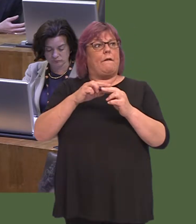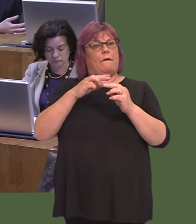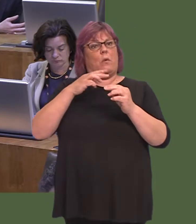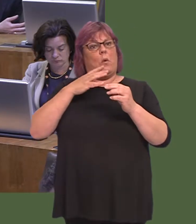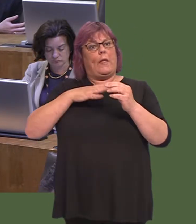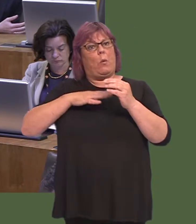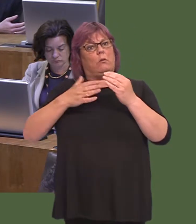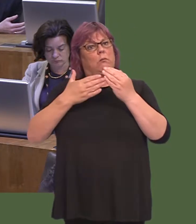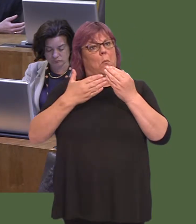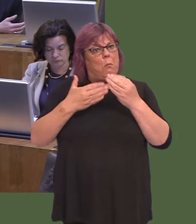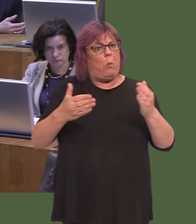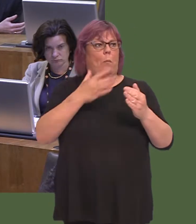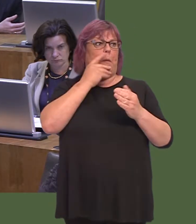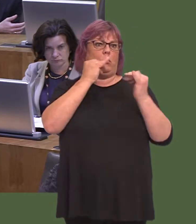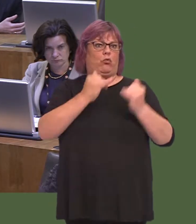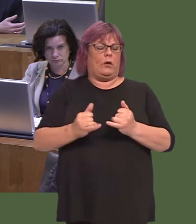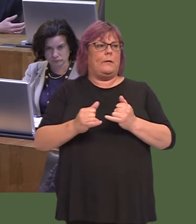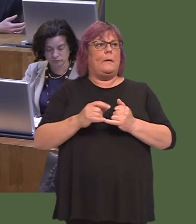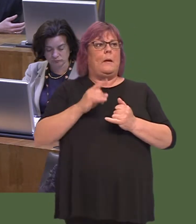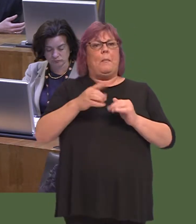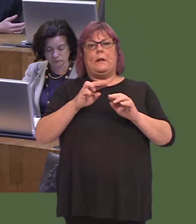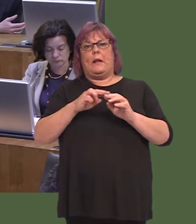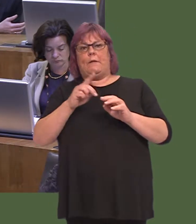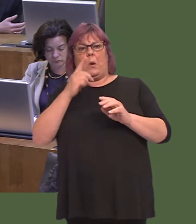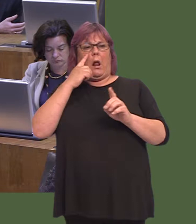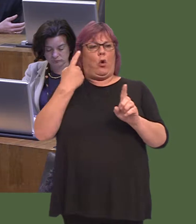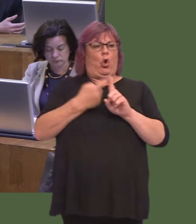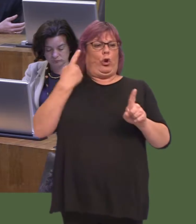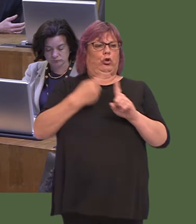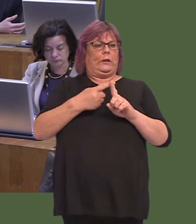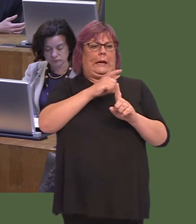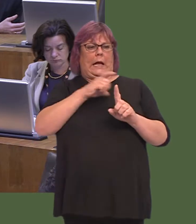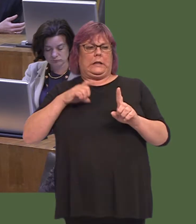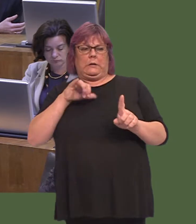What I can say is that, when we look at our urgent suspected cancer route, for example,